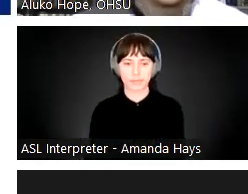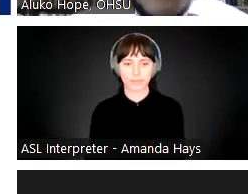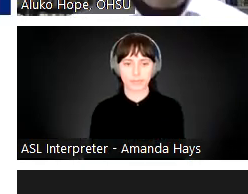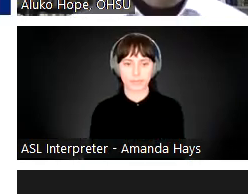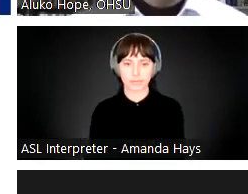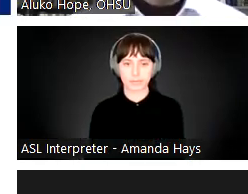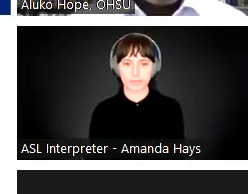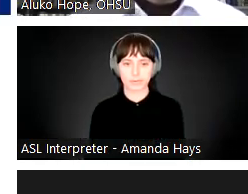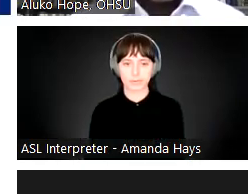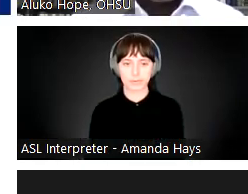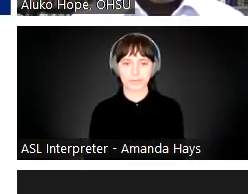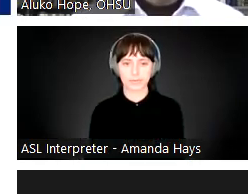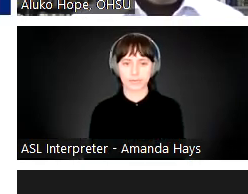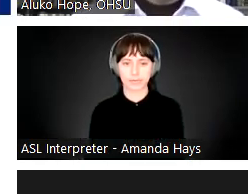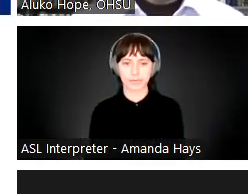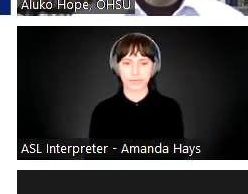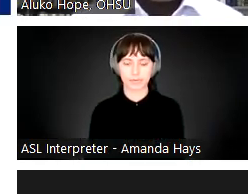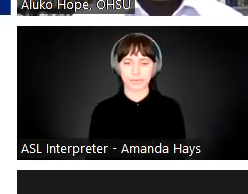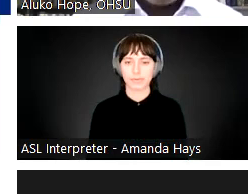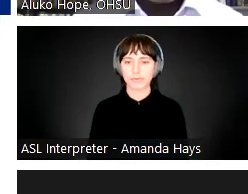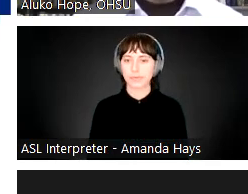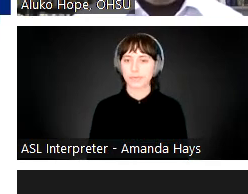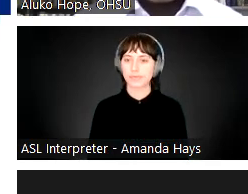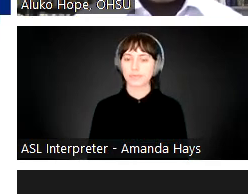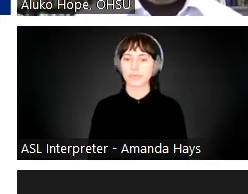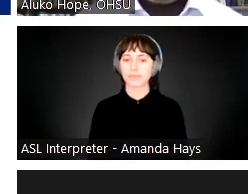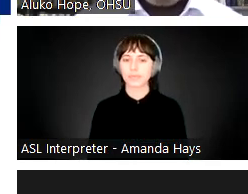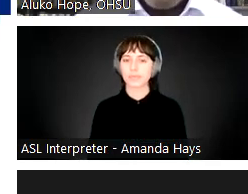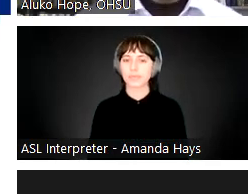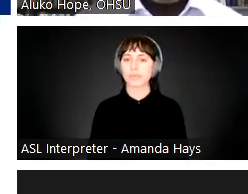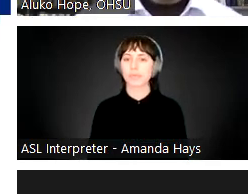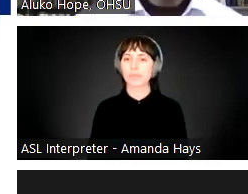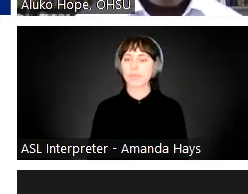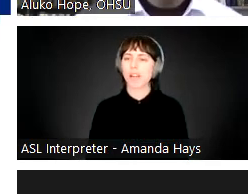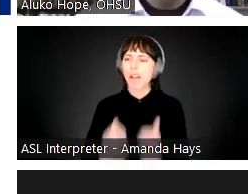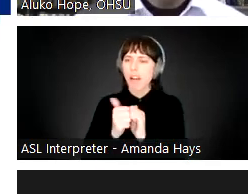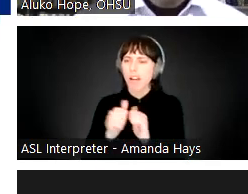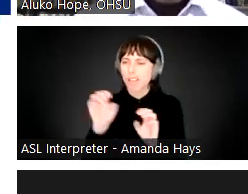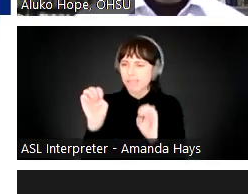And so I think, in terms of the evaluation, I think a lot of it is based